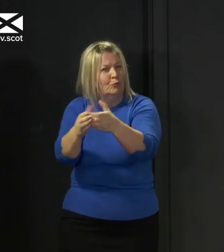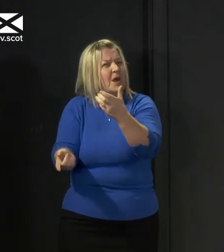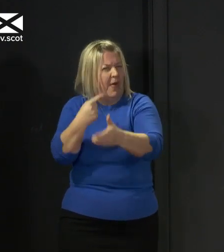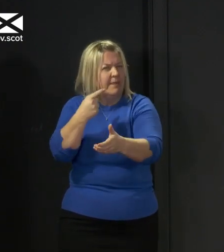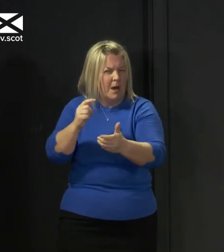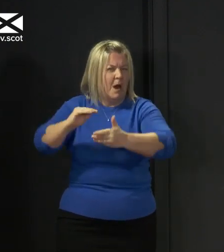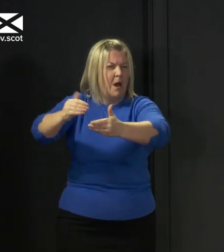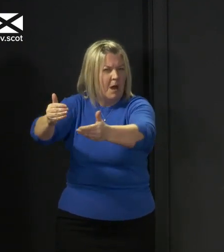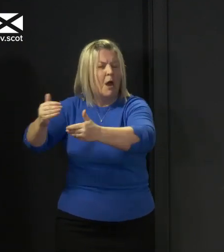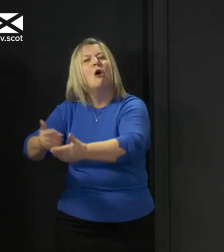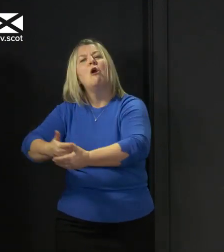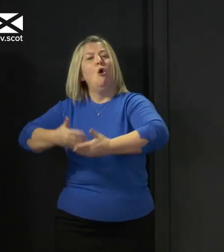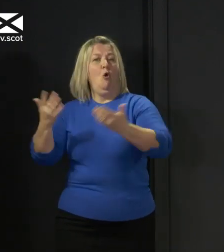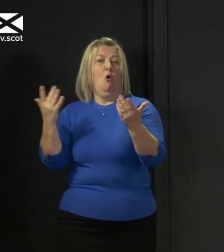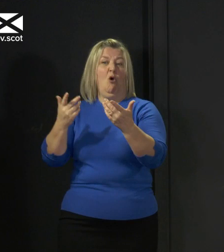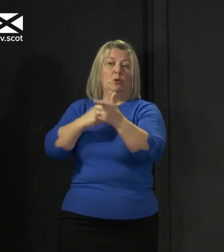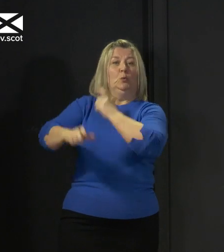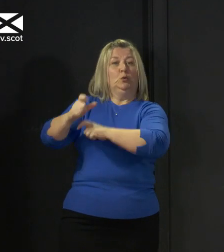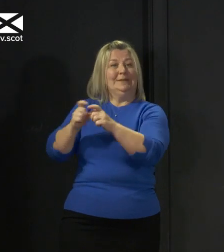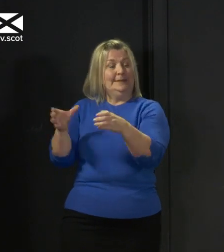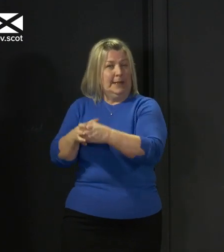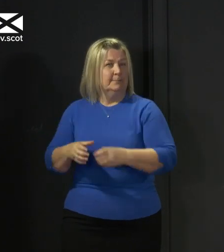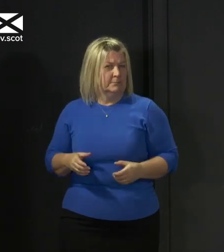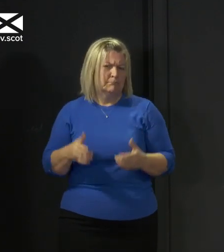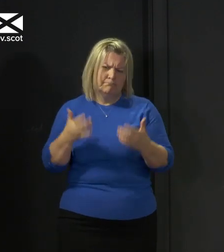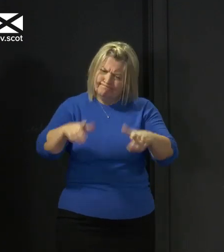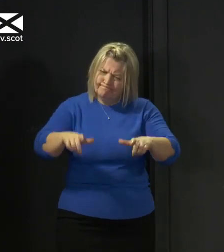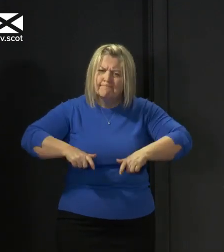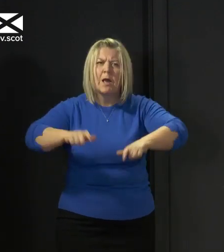we are working closely with key partner organisations such as local authorities